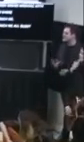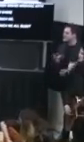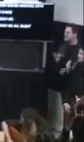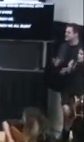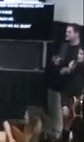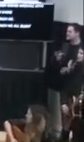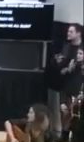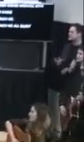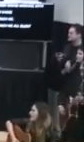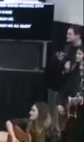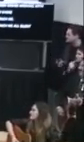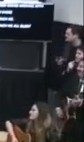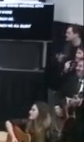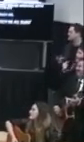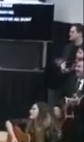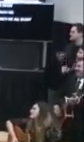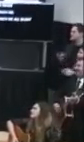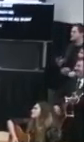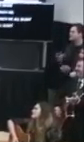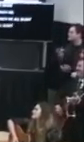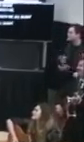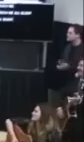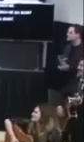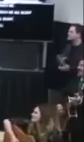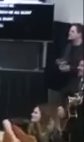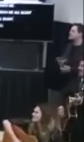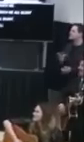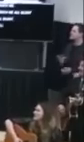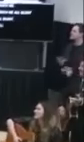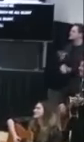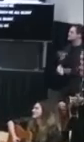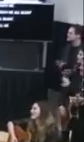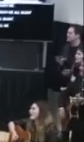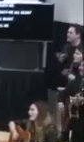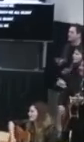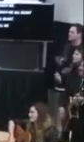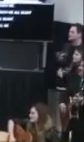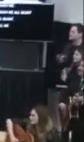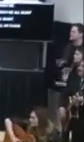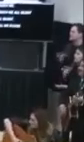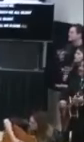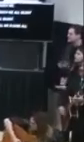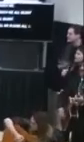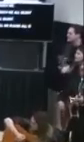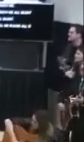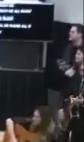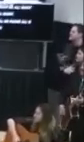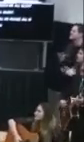Baby just tell me please- all is forgiven.